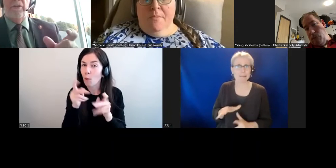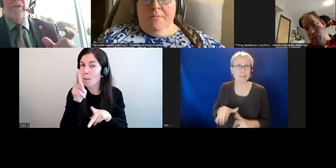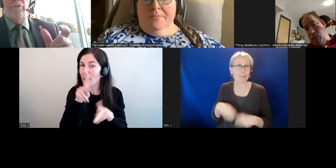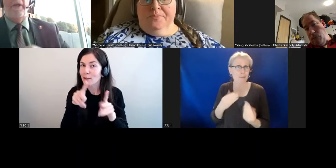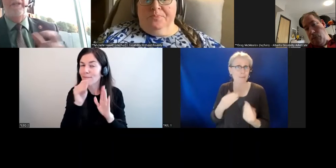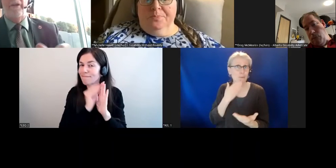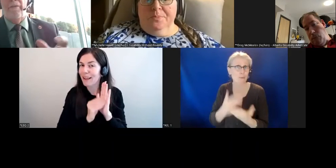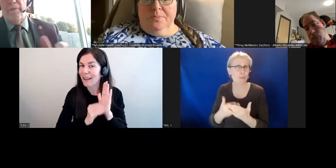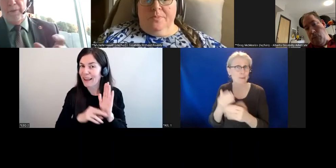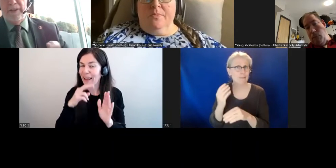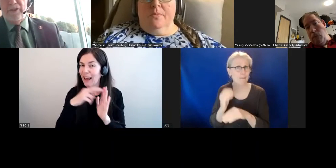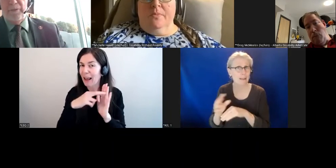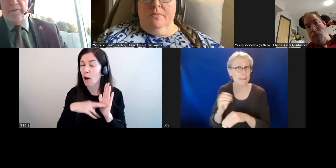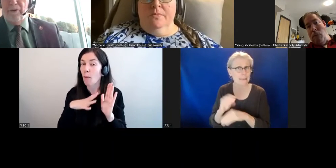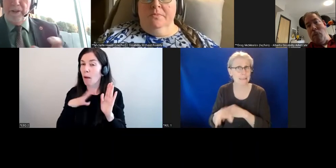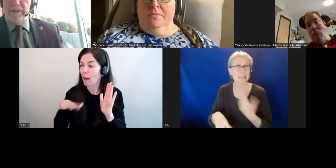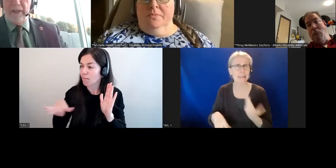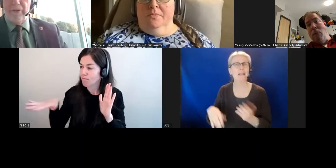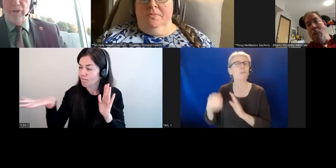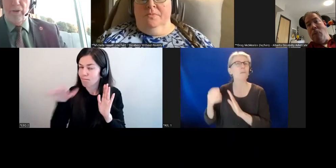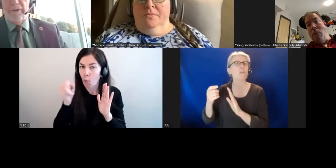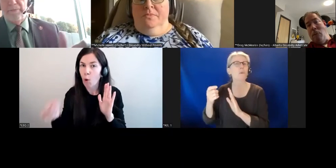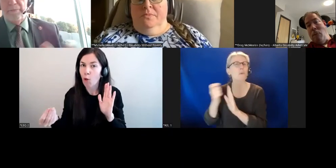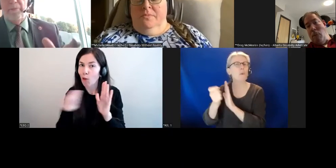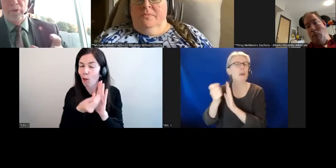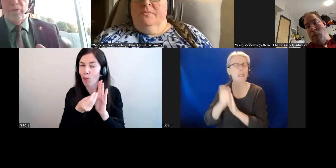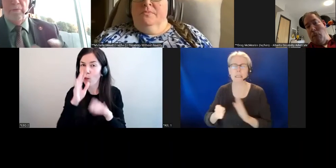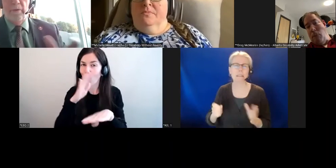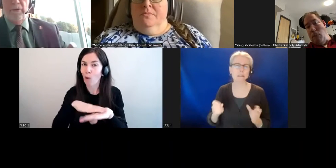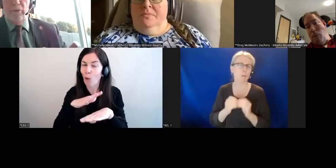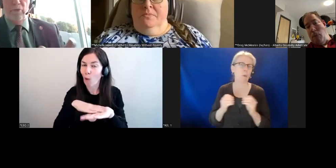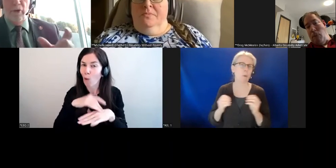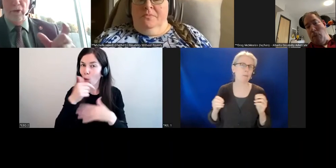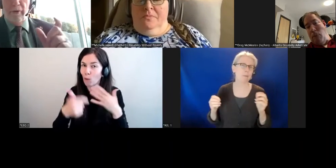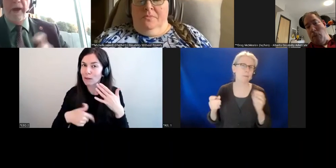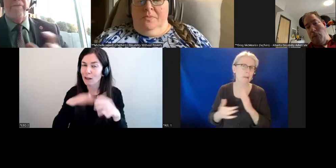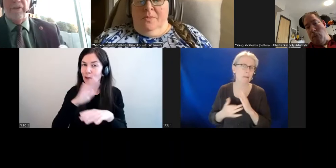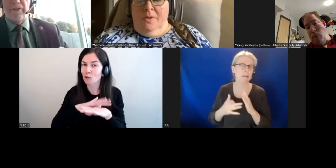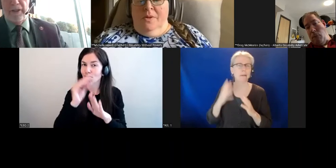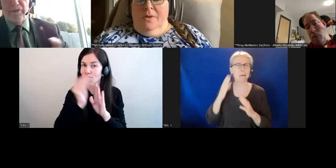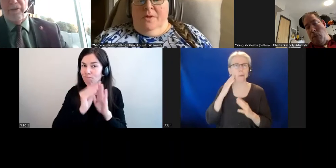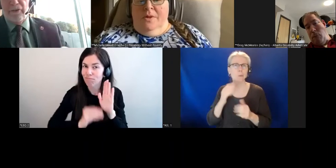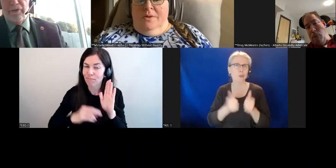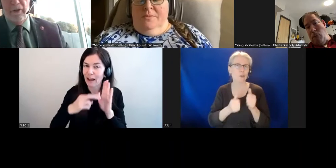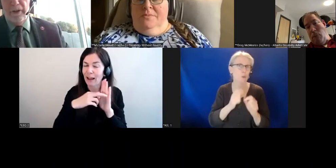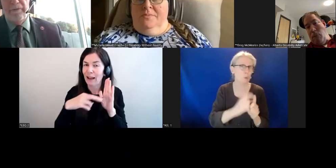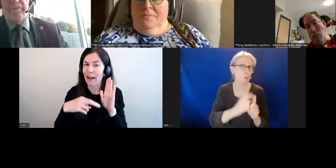THE WRITING OF THEM TENDS TO BE FAIRLY TECHNICAL. IT'S PEOPLE WHO DRAFT THESE KINDS OF THINGS FOR A